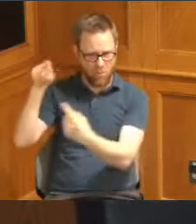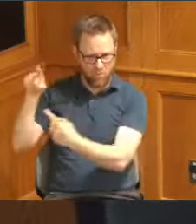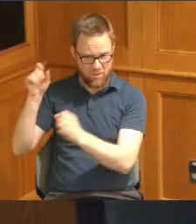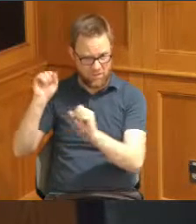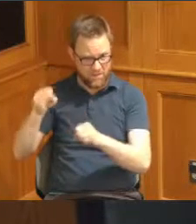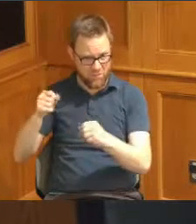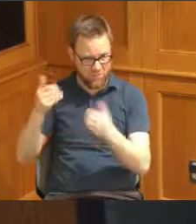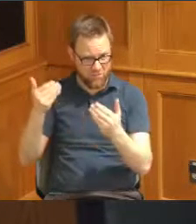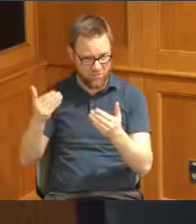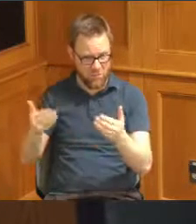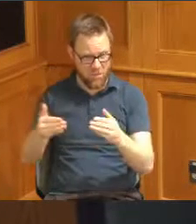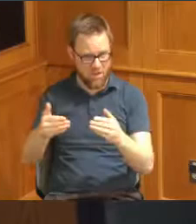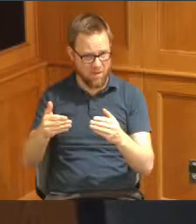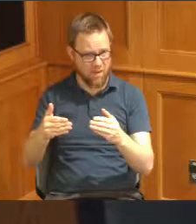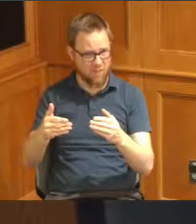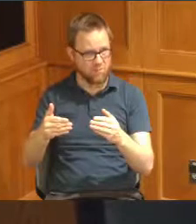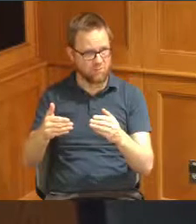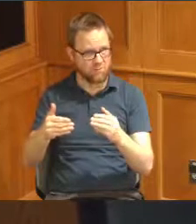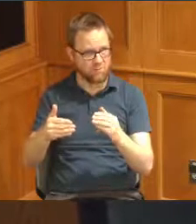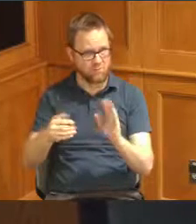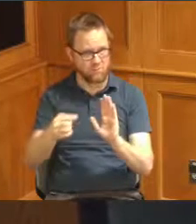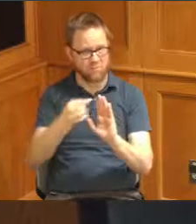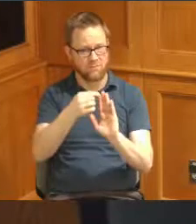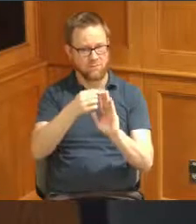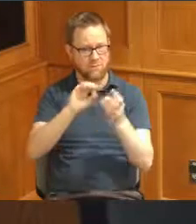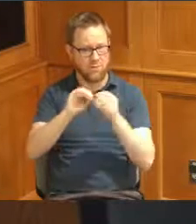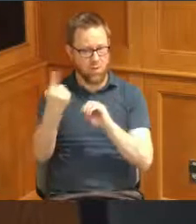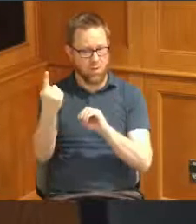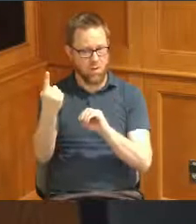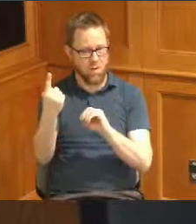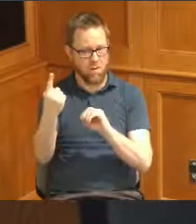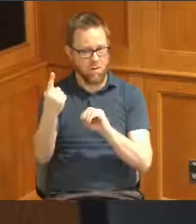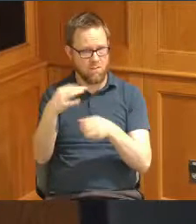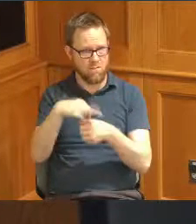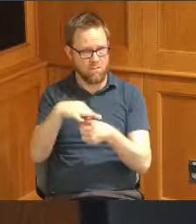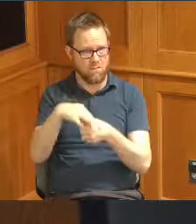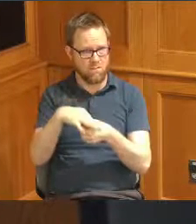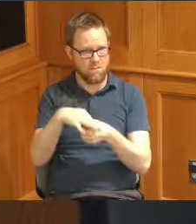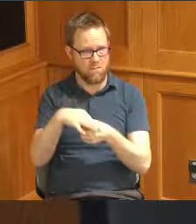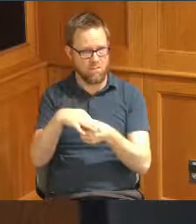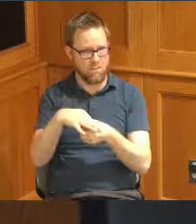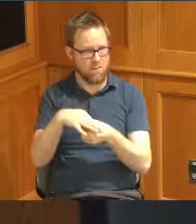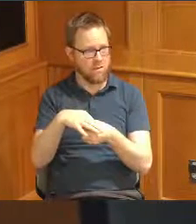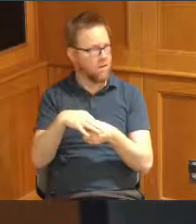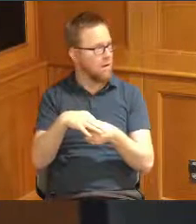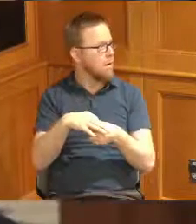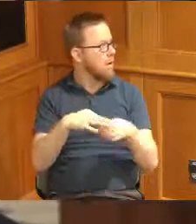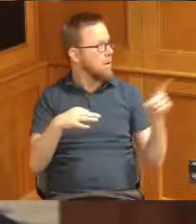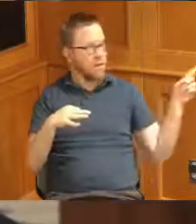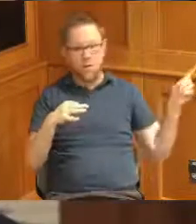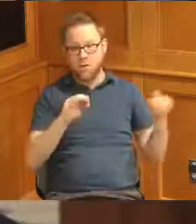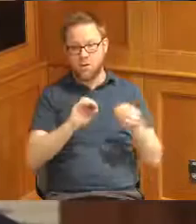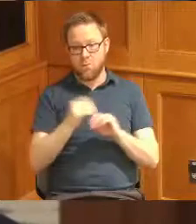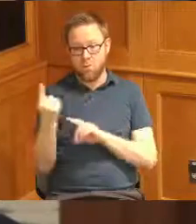if you don't mind like the advanced item number one Mr Engineer item number one is just the report